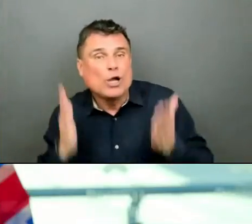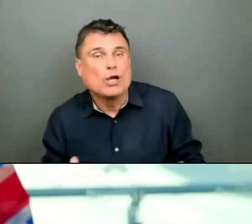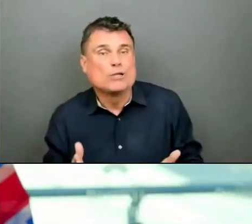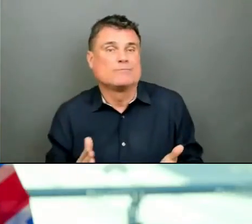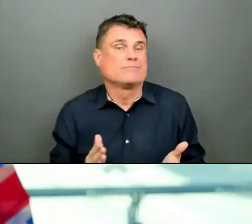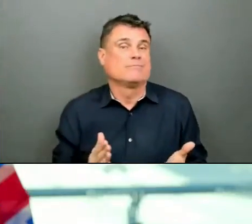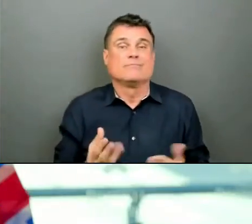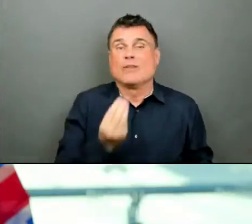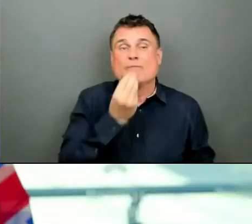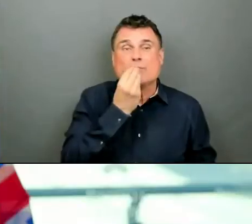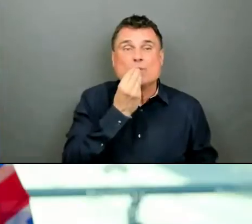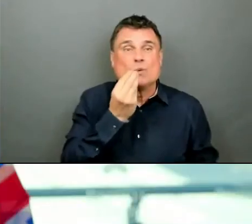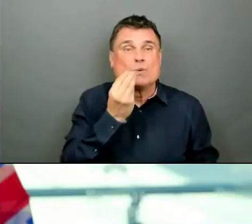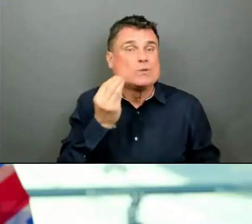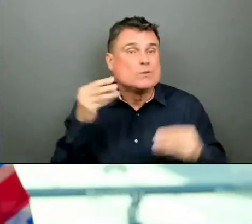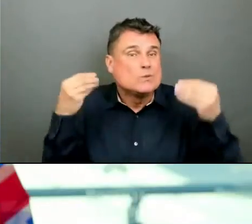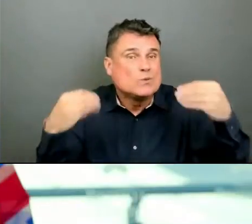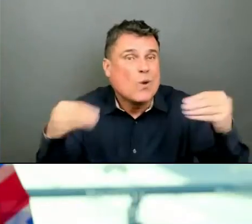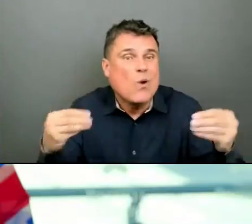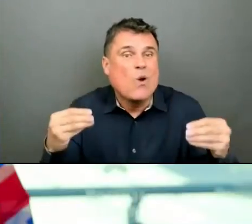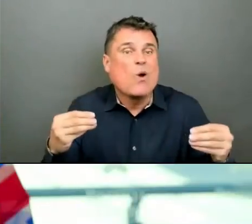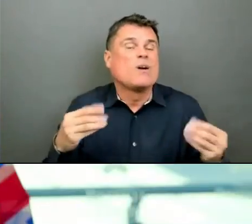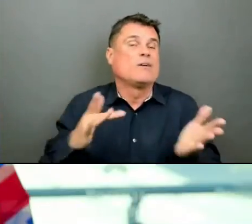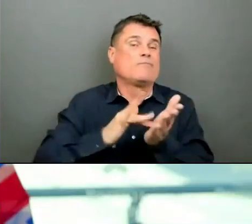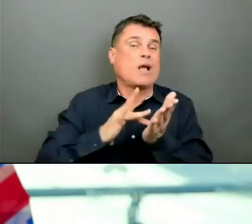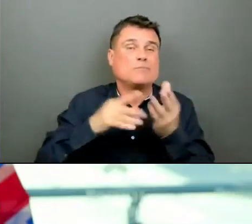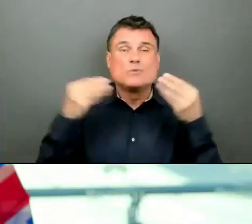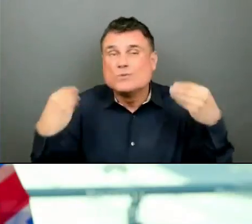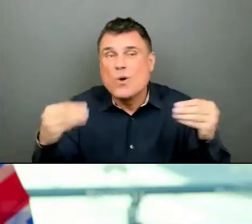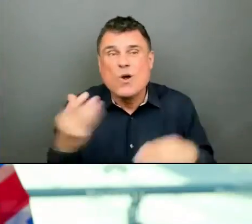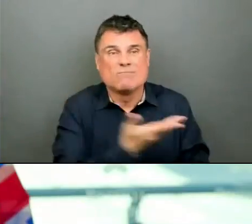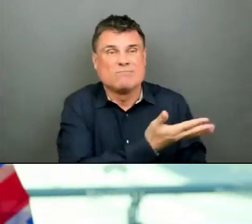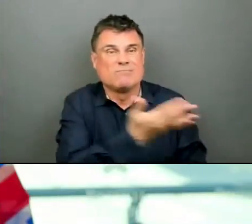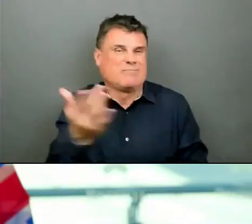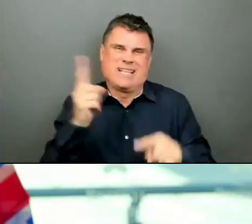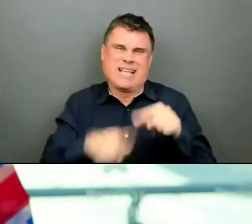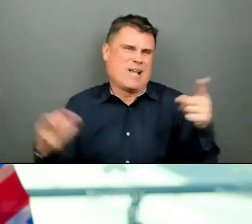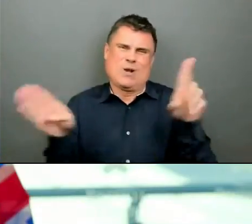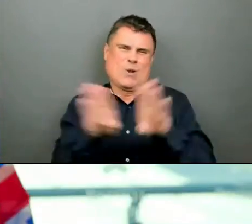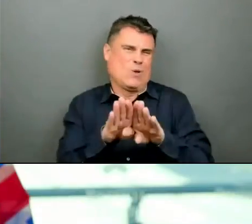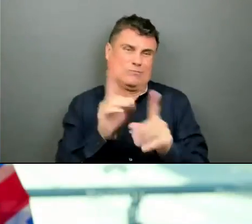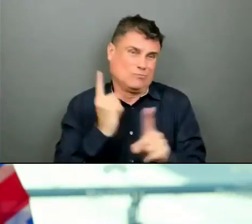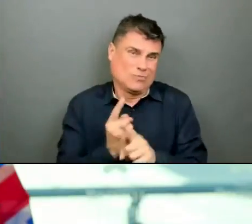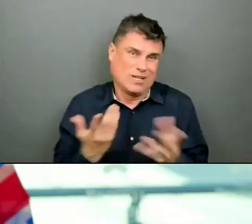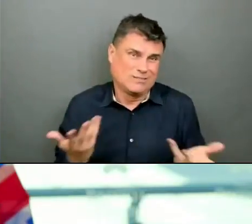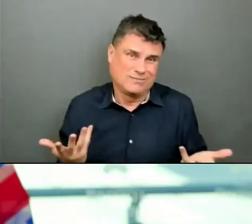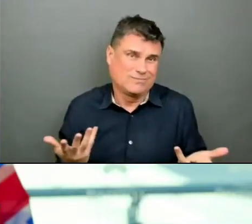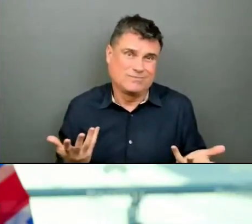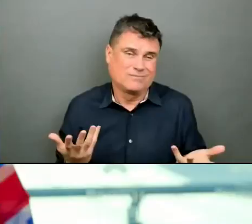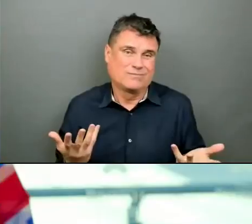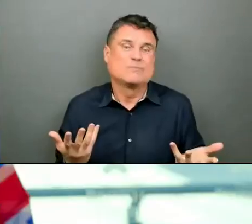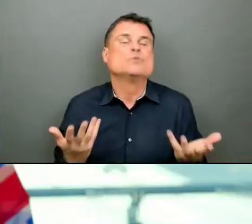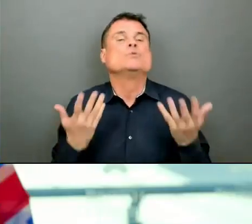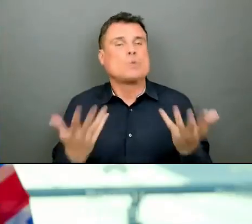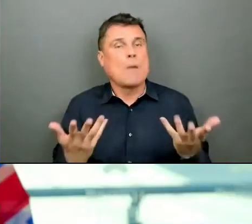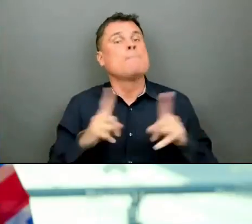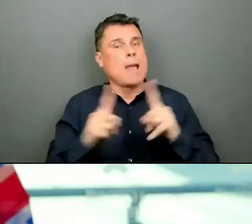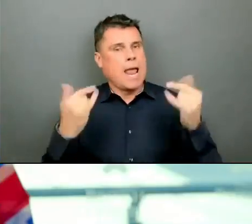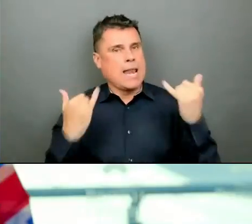stores, pharmacies, these are places we know we cannot close, but we now have extra resources to help support those workplaces